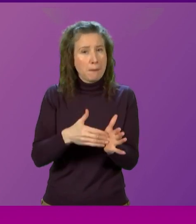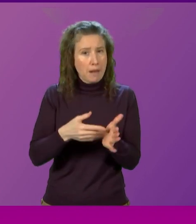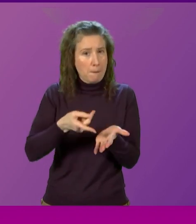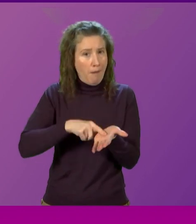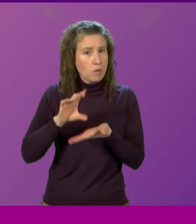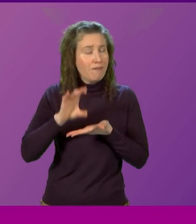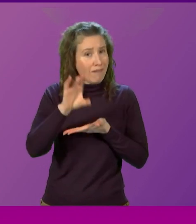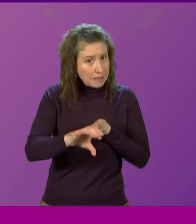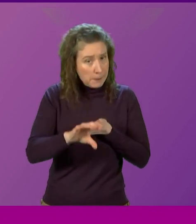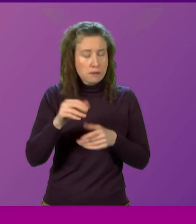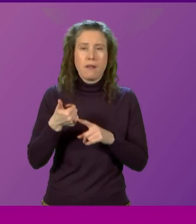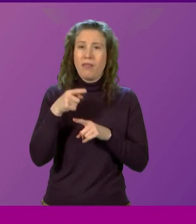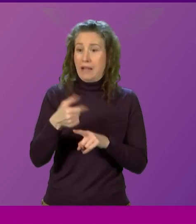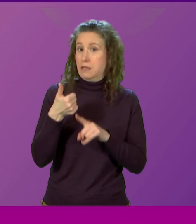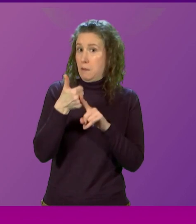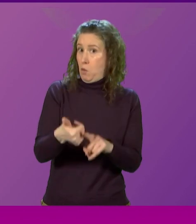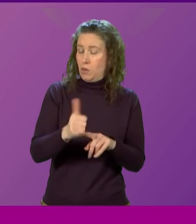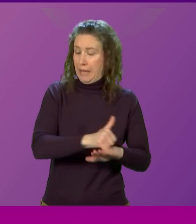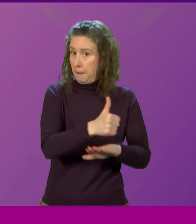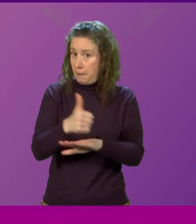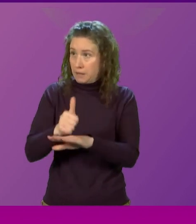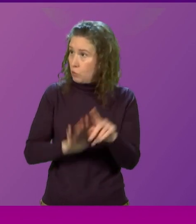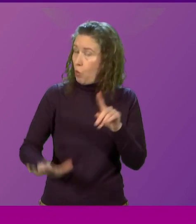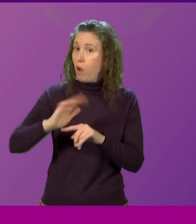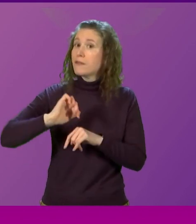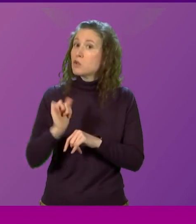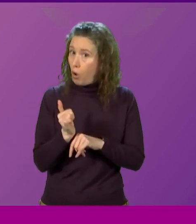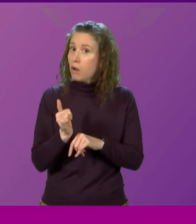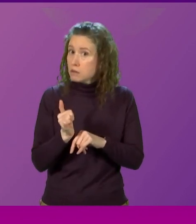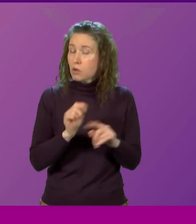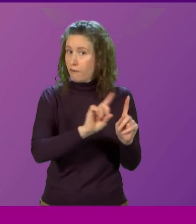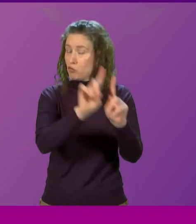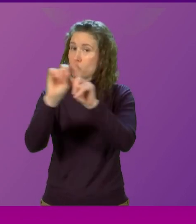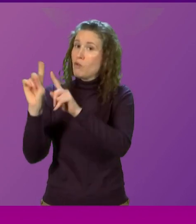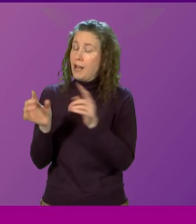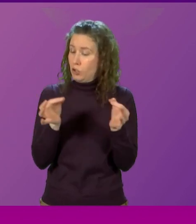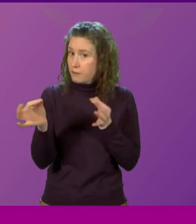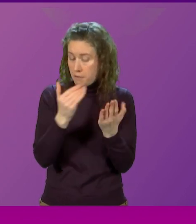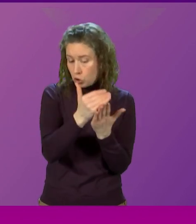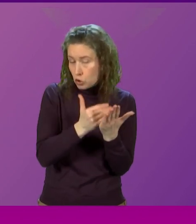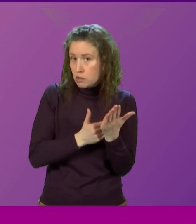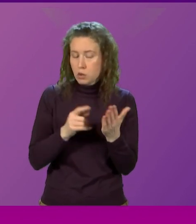That is supporting the implementation across Scotland of a range of measures to drive down